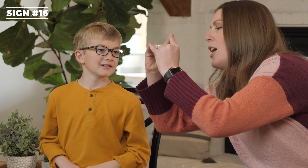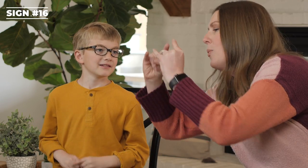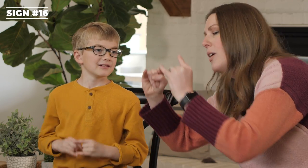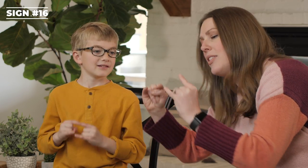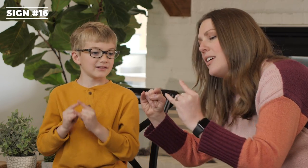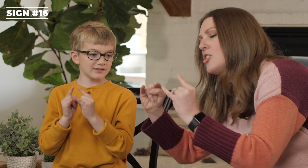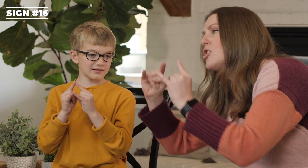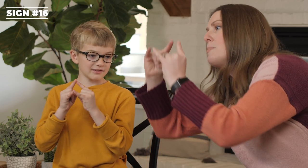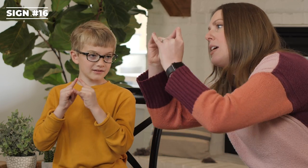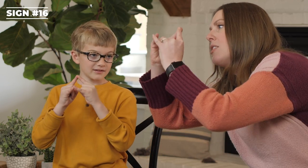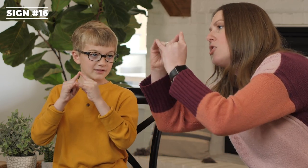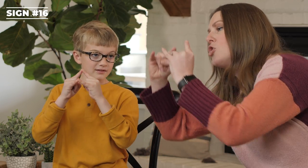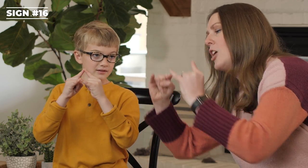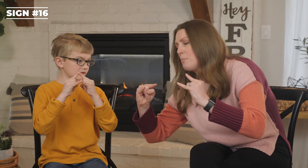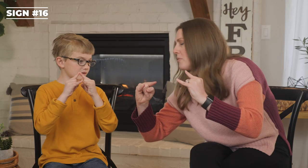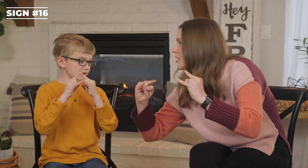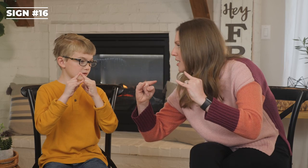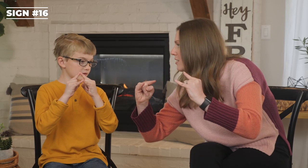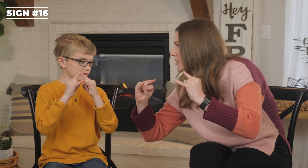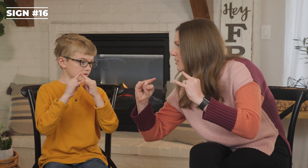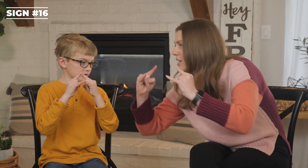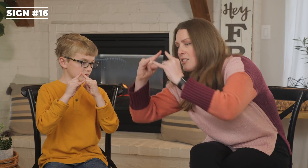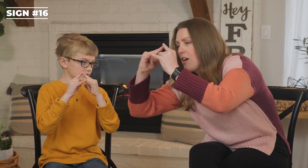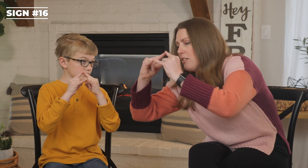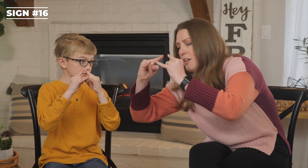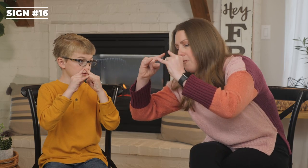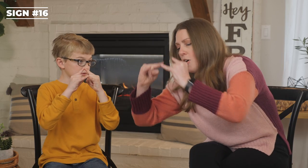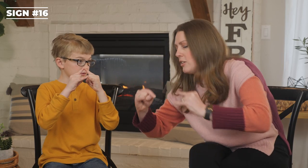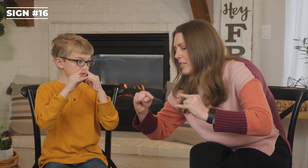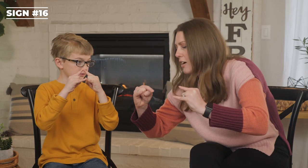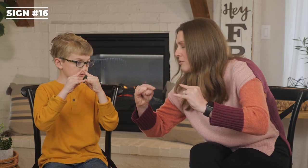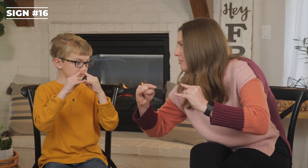well I think it's just making the shape of the tent. It's not like falling down